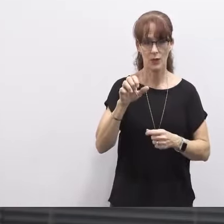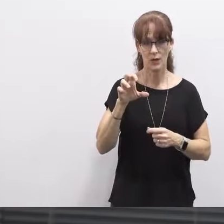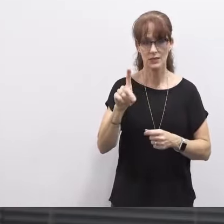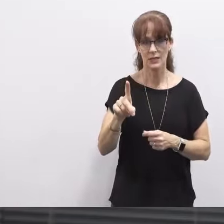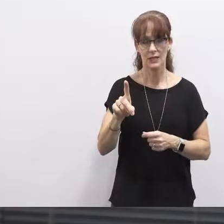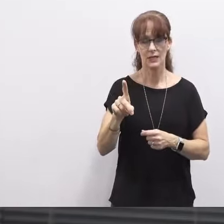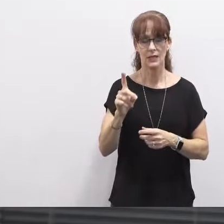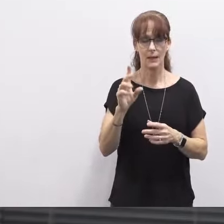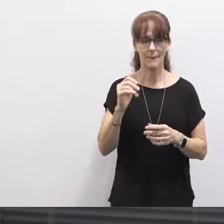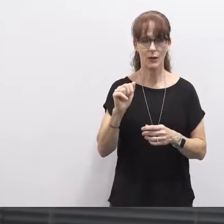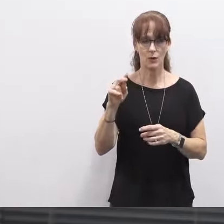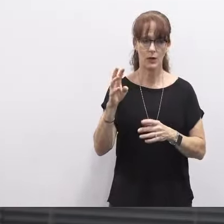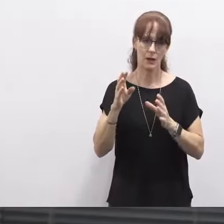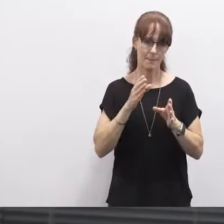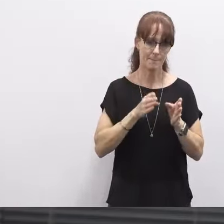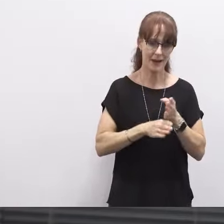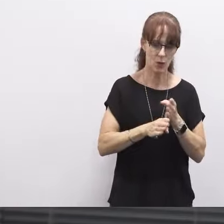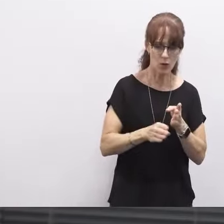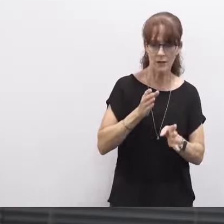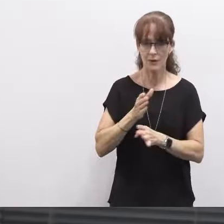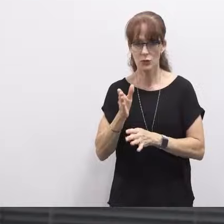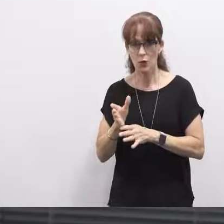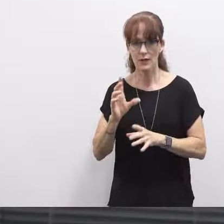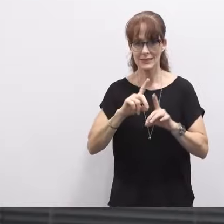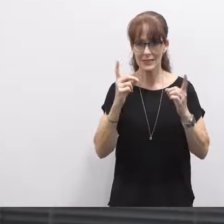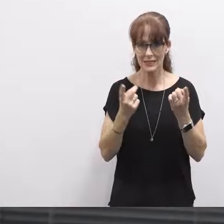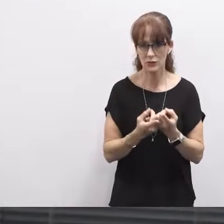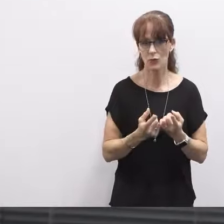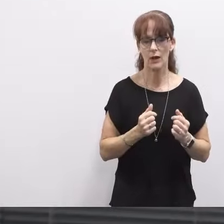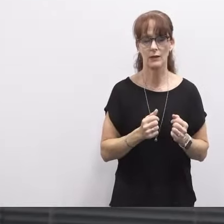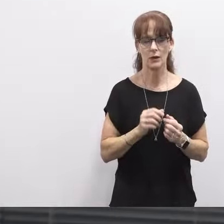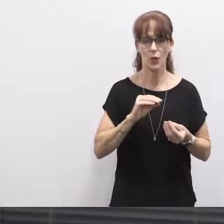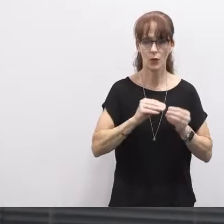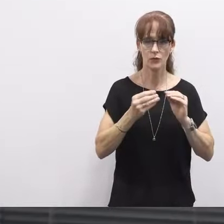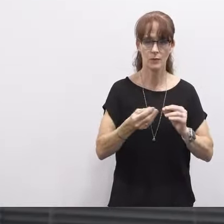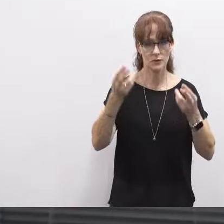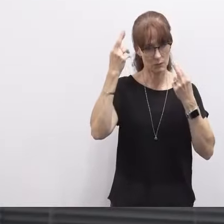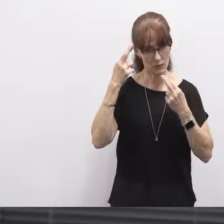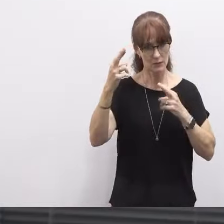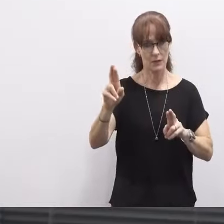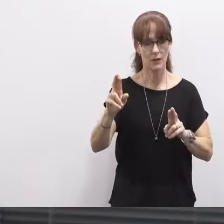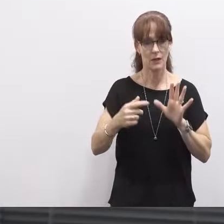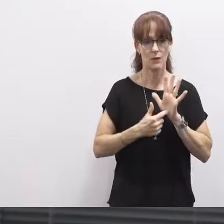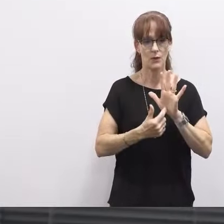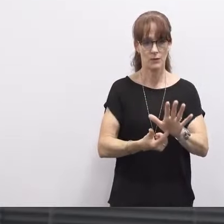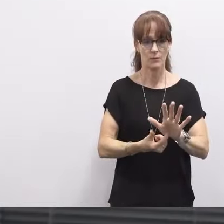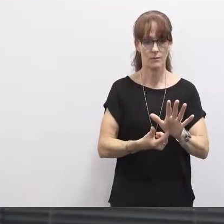is a minority majority district. And in all cases, those numbers should be respected and reflected in the lines you draw.